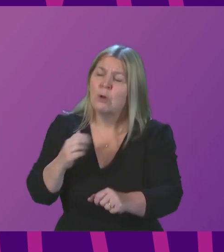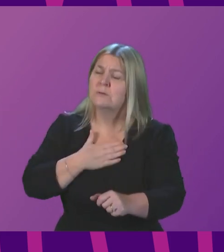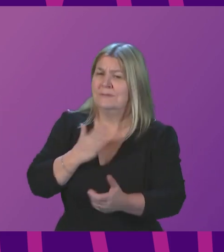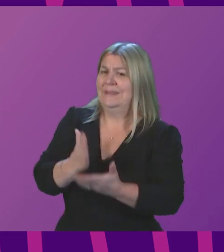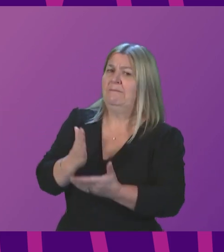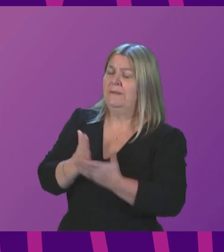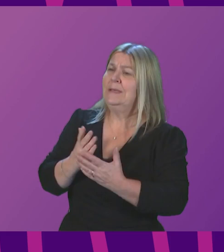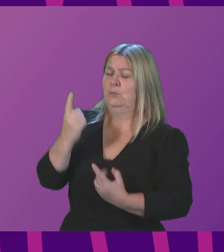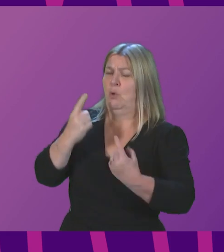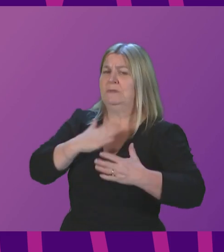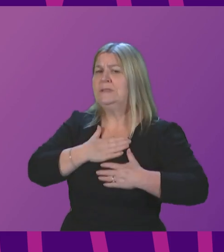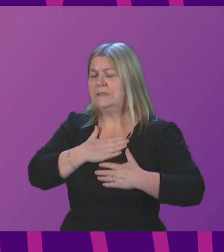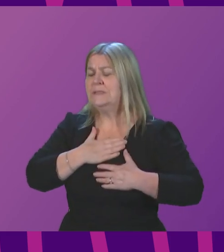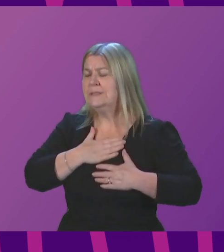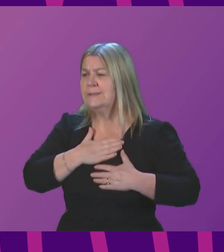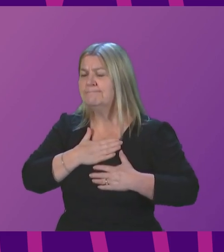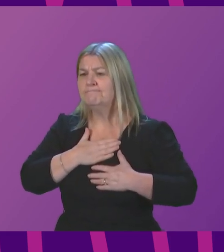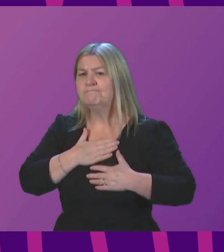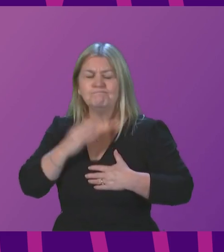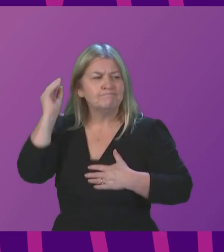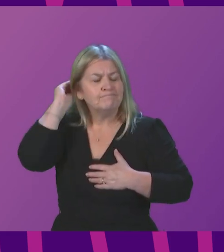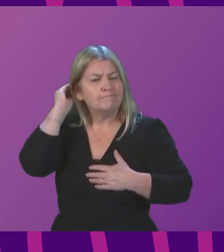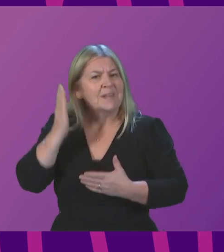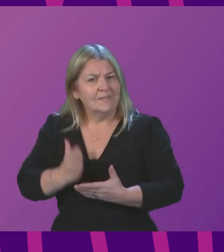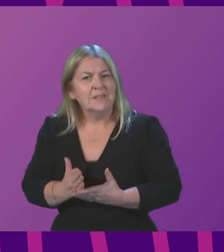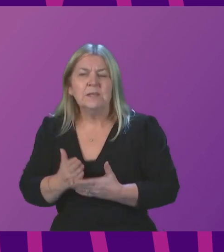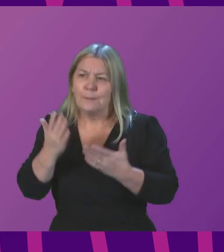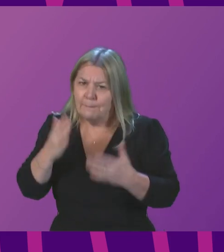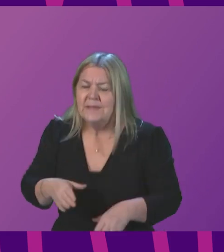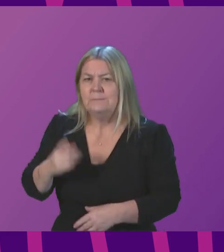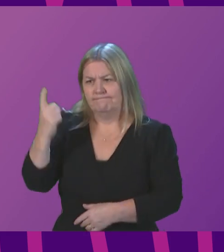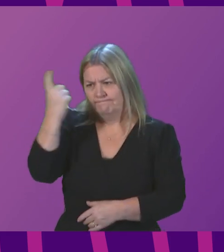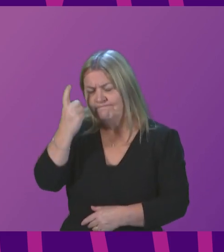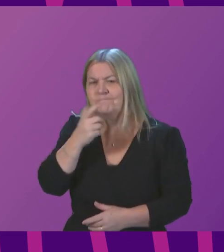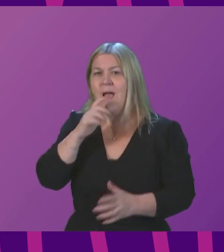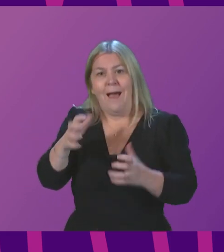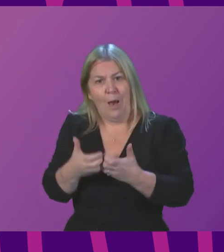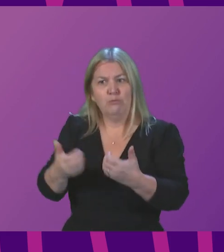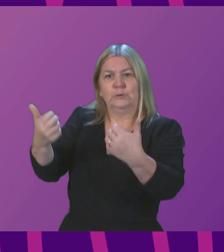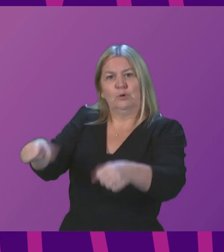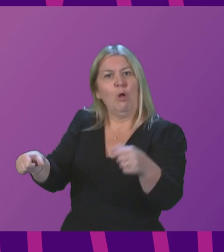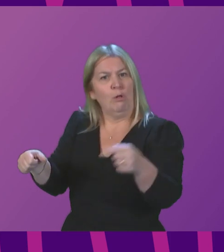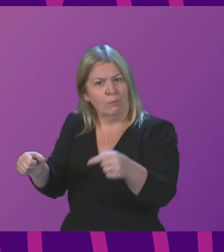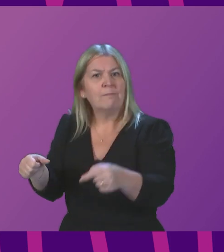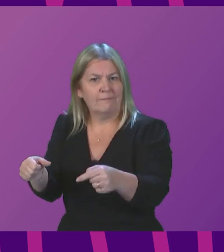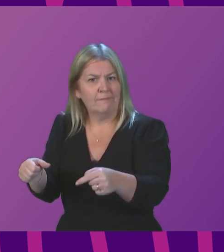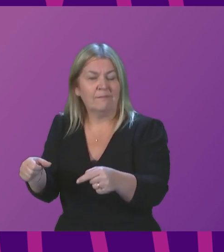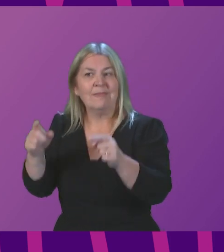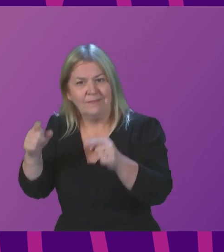on me. I assure the member and the chamber that those considerations are always very high up in my mind, as they are in the mind of the Government.